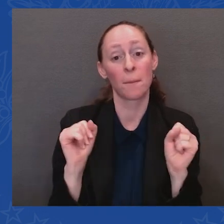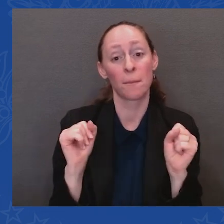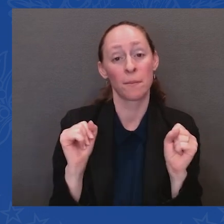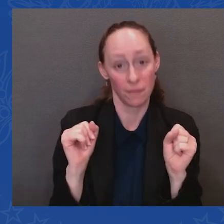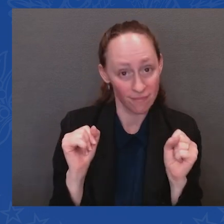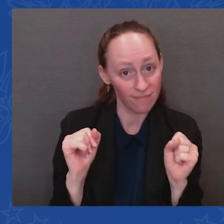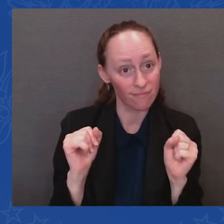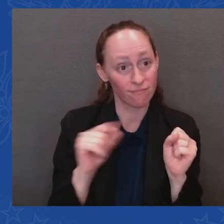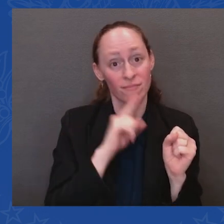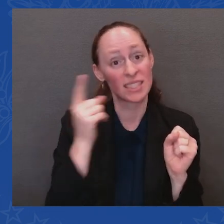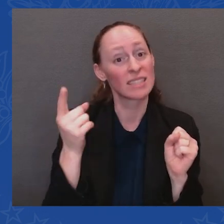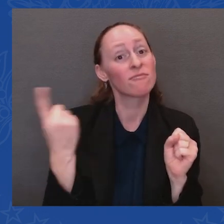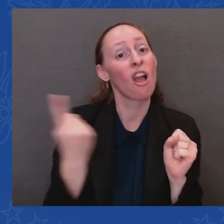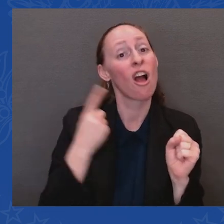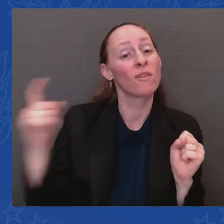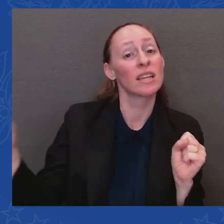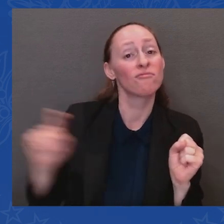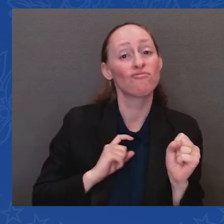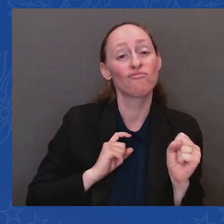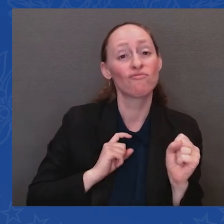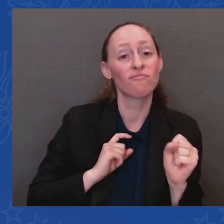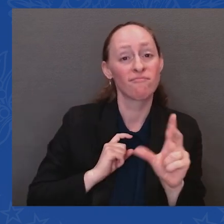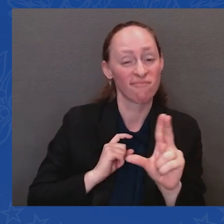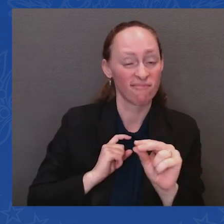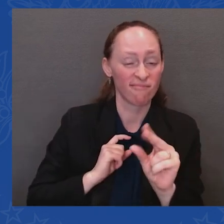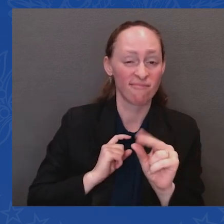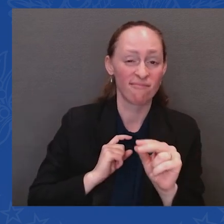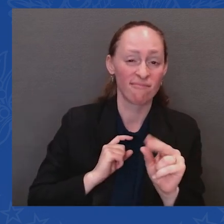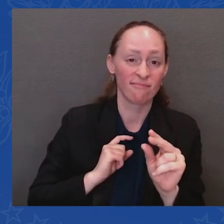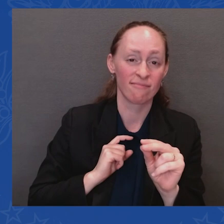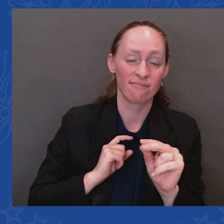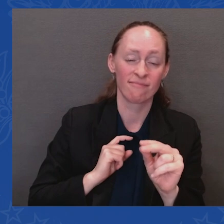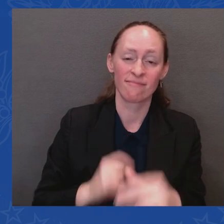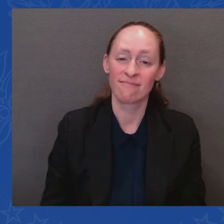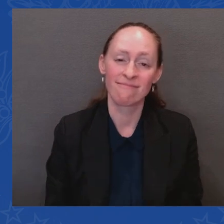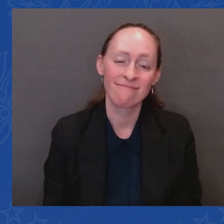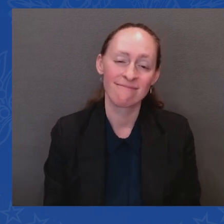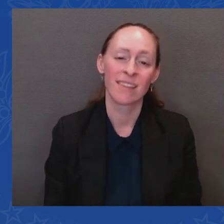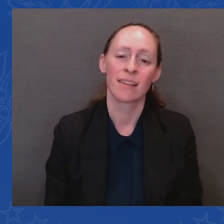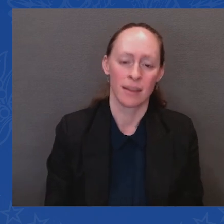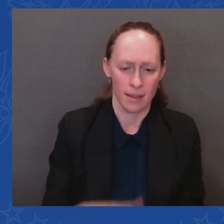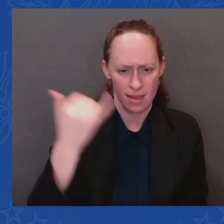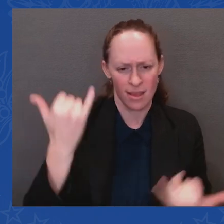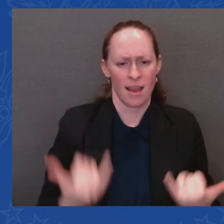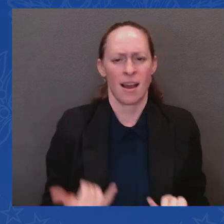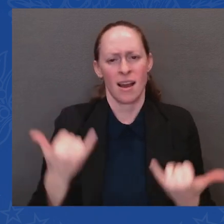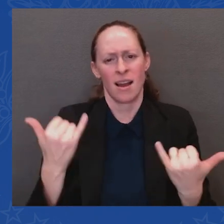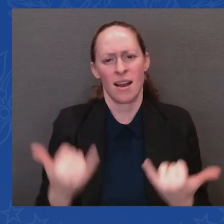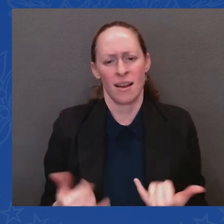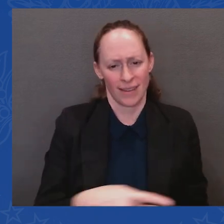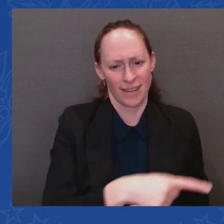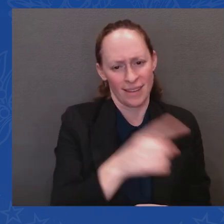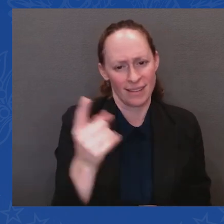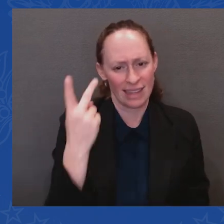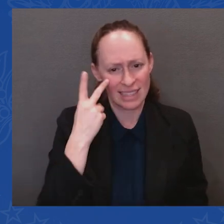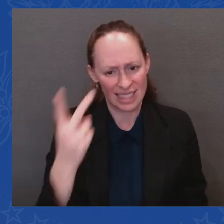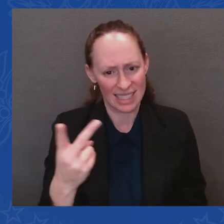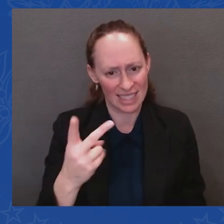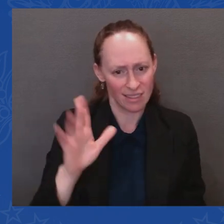You know, I look in the audience to the young people out there. Some of you are going to raise your hand and join the tens of thousands every year